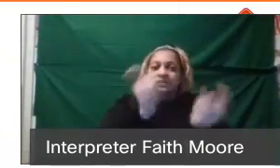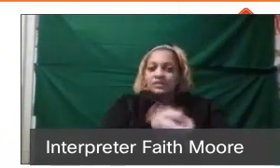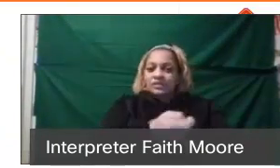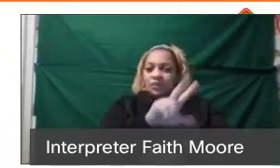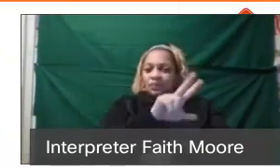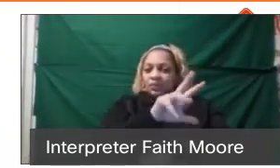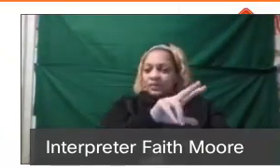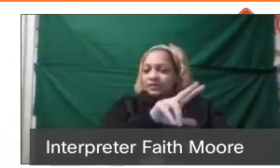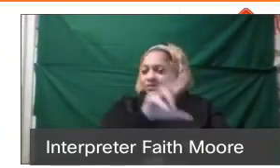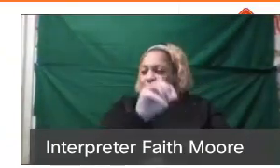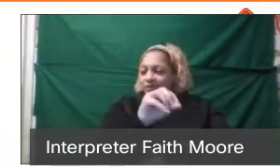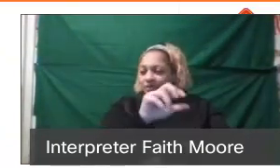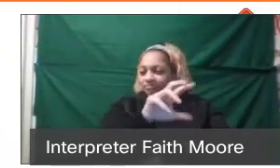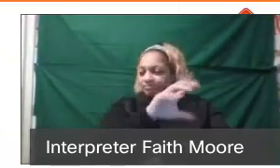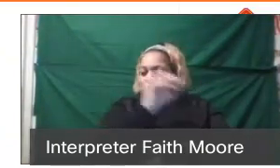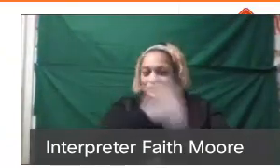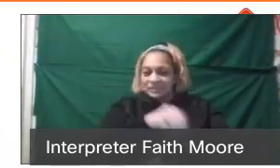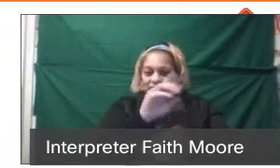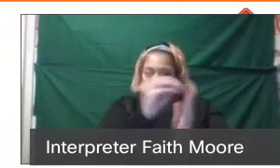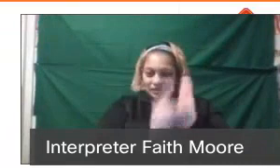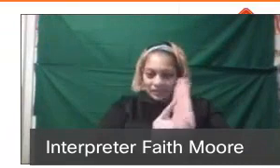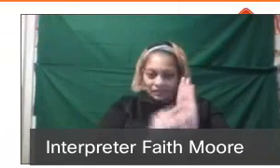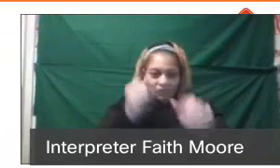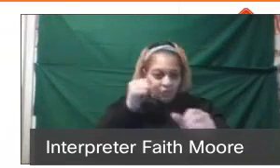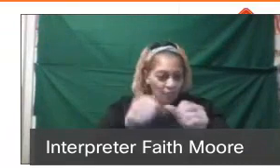Um, you might recall if you were in the 30 meetings that.